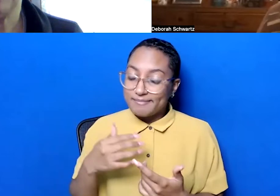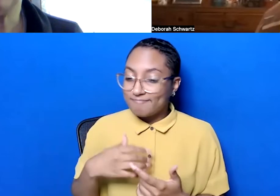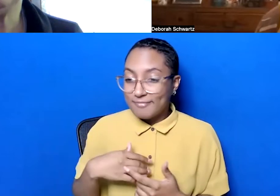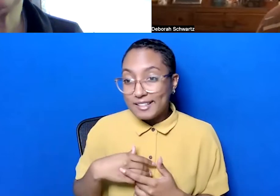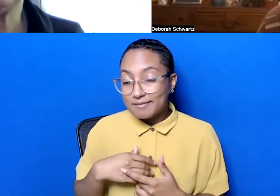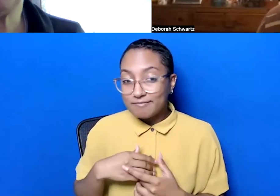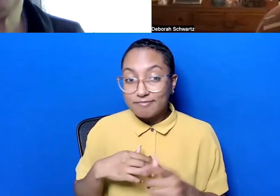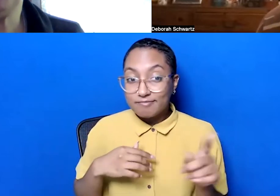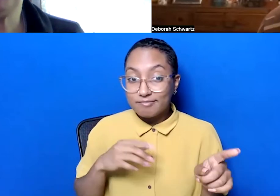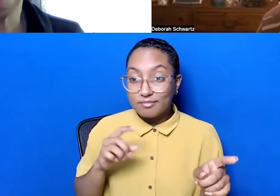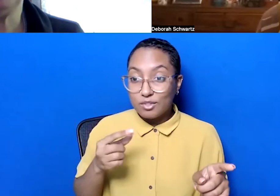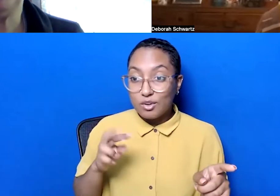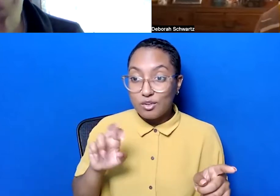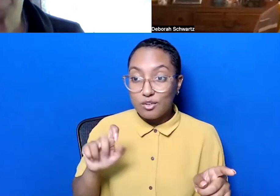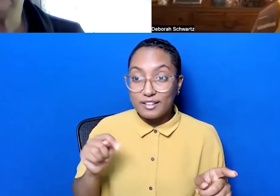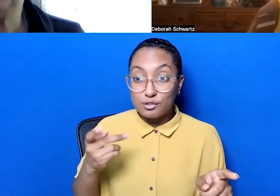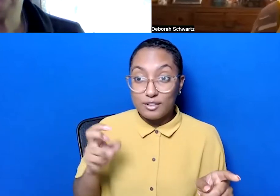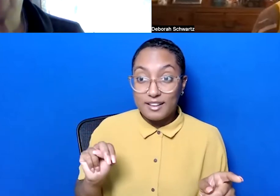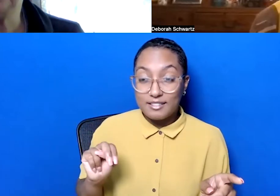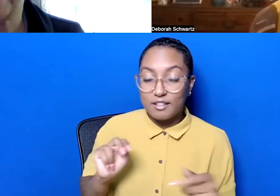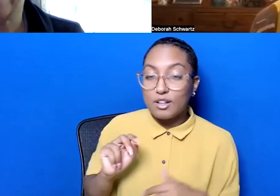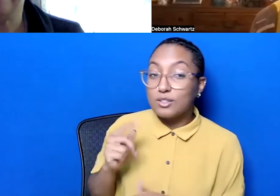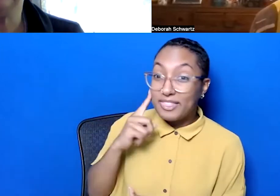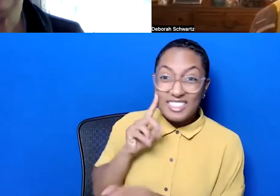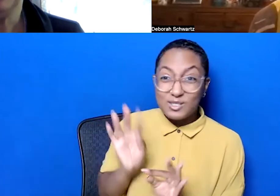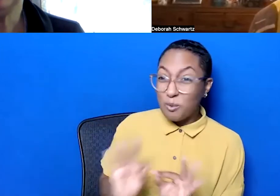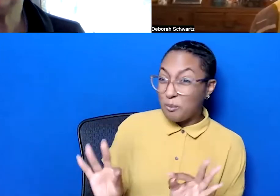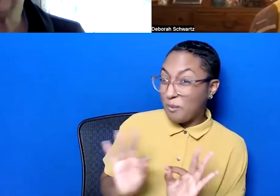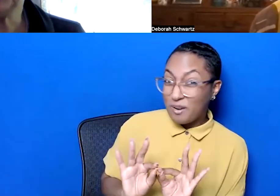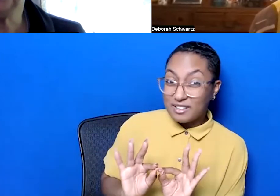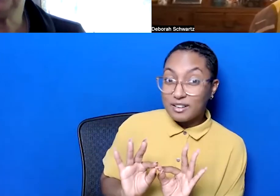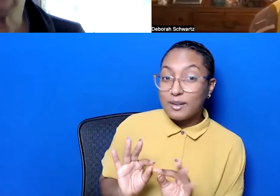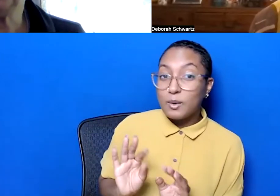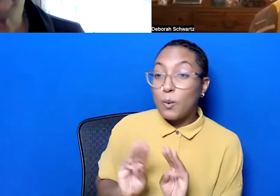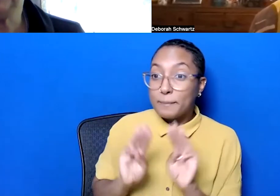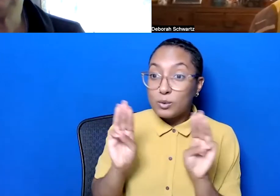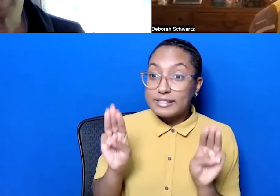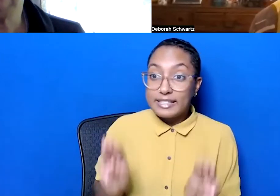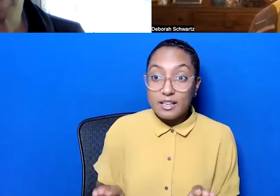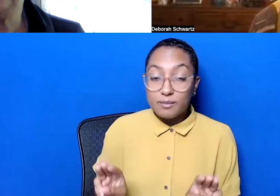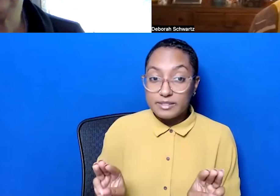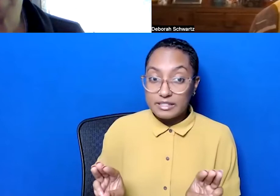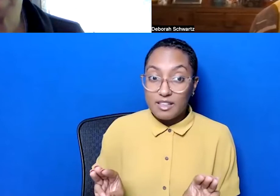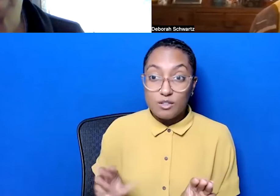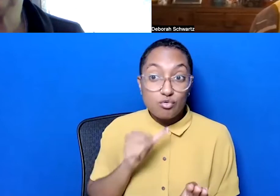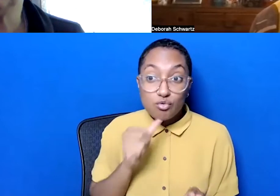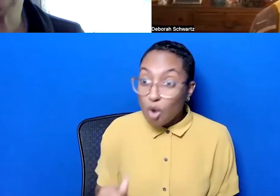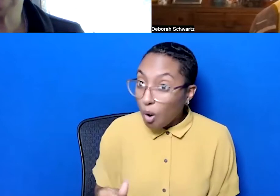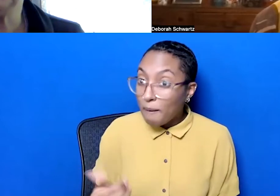And I think that's so important, when museums don't have collections related to many of these groups,